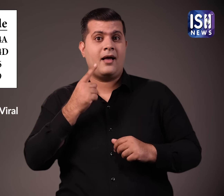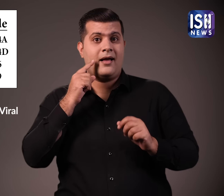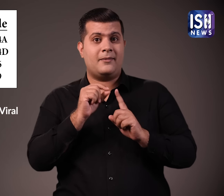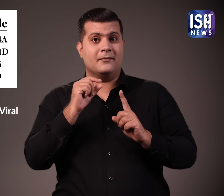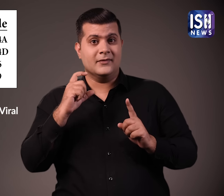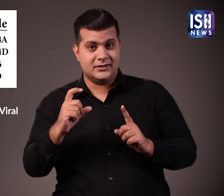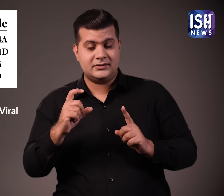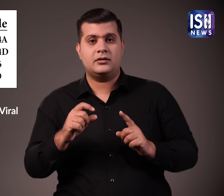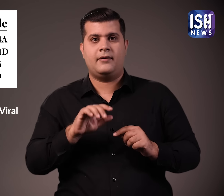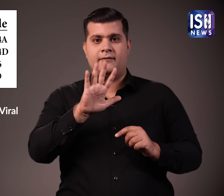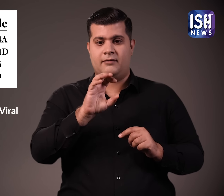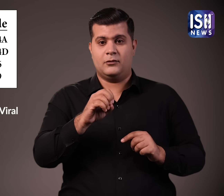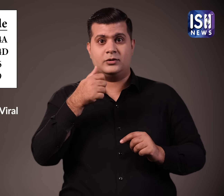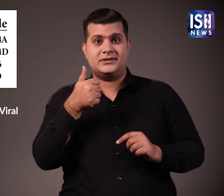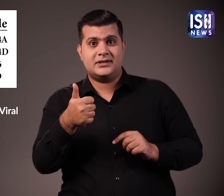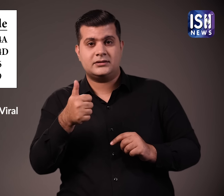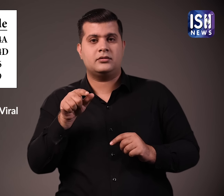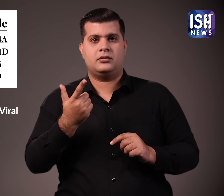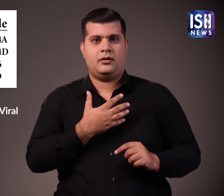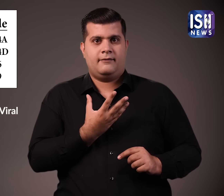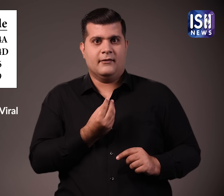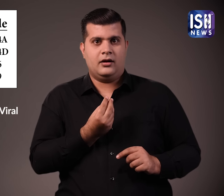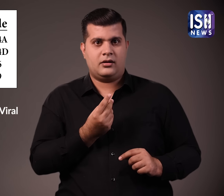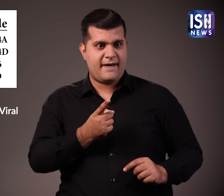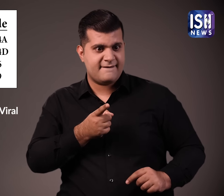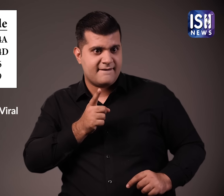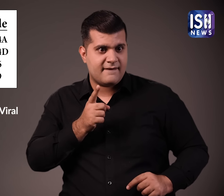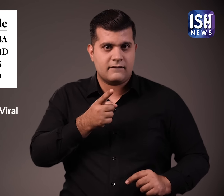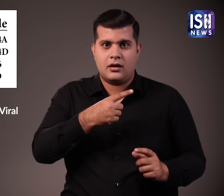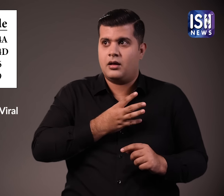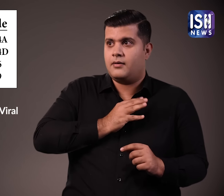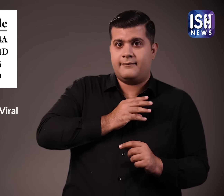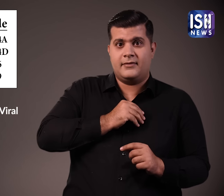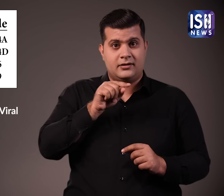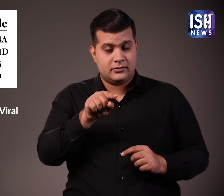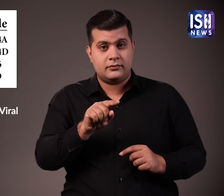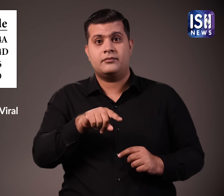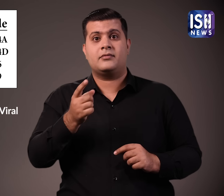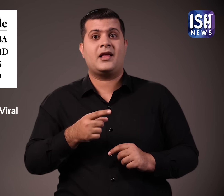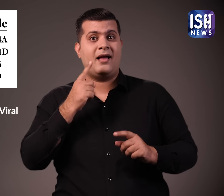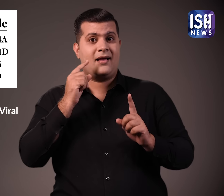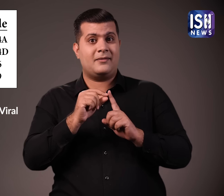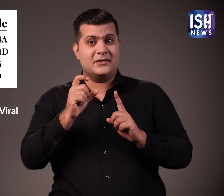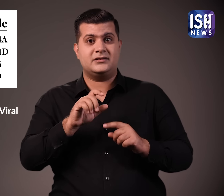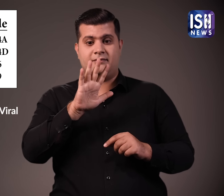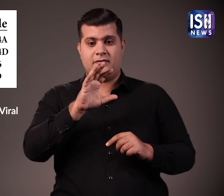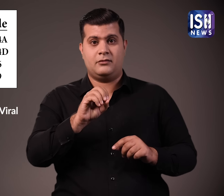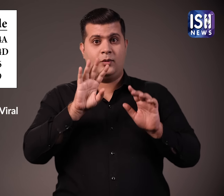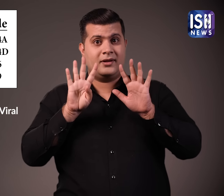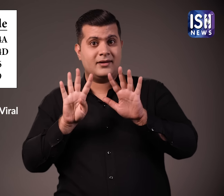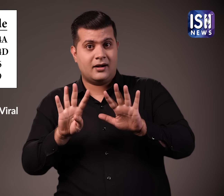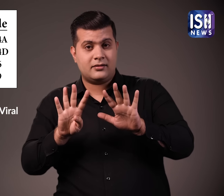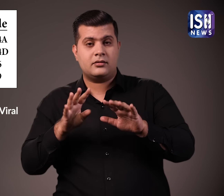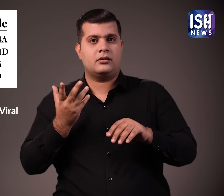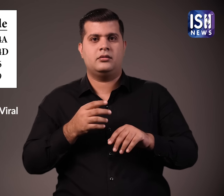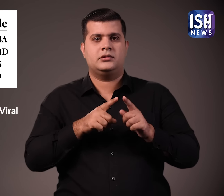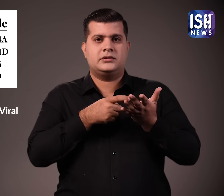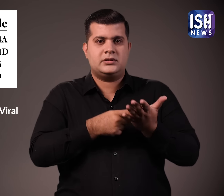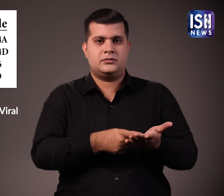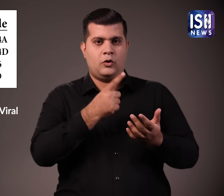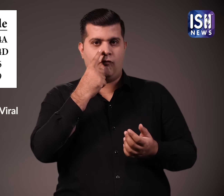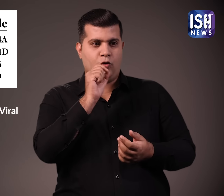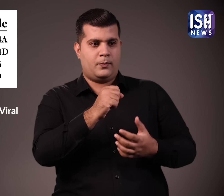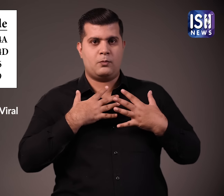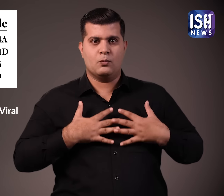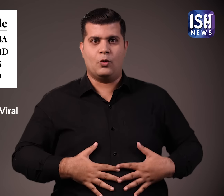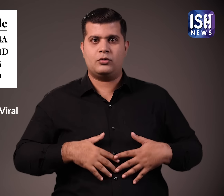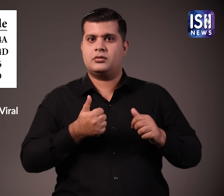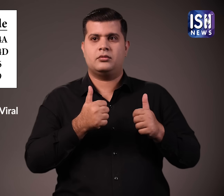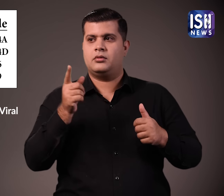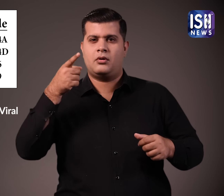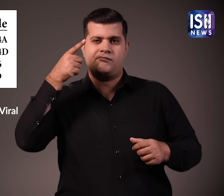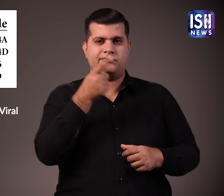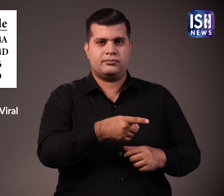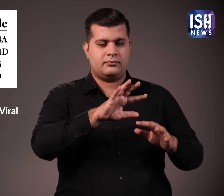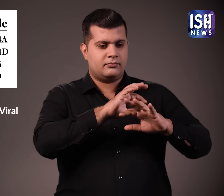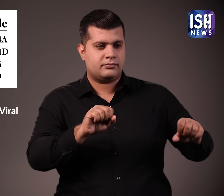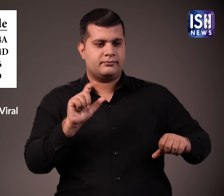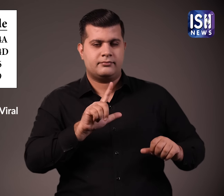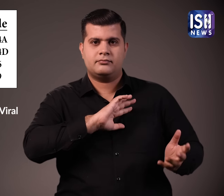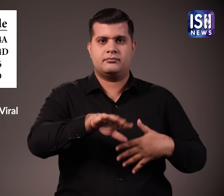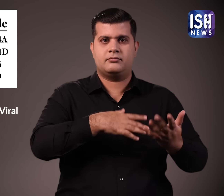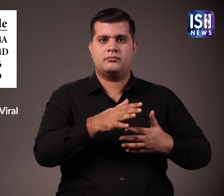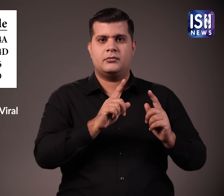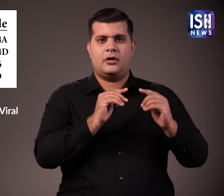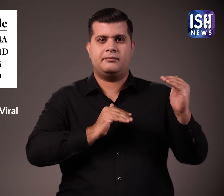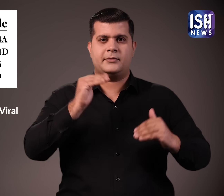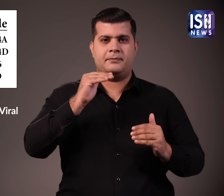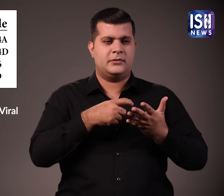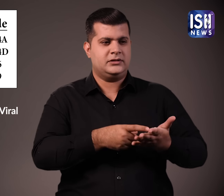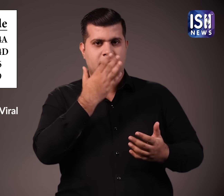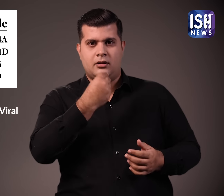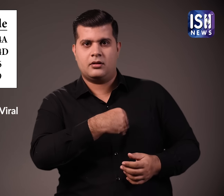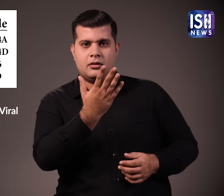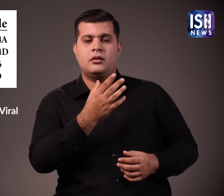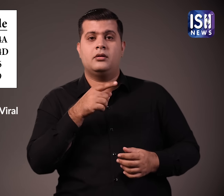IPC section 506 (criminal intimidation) and IPC section 509 (outraging modesty of a woman).